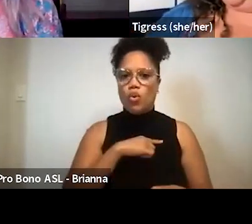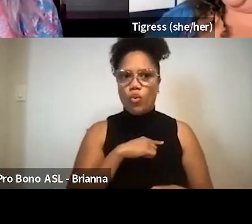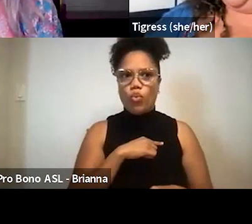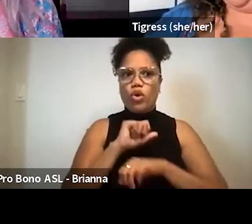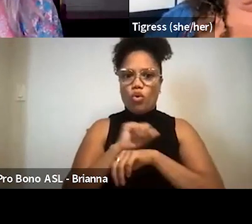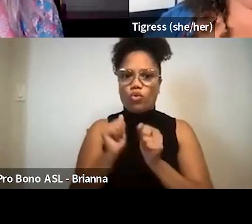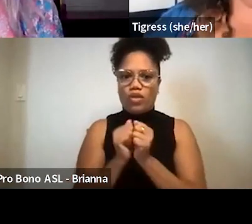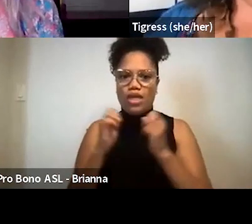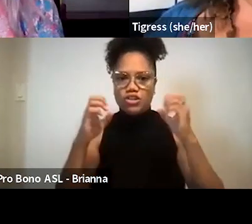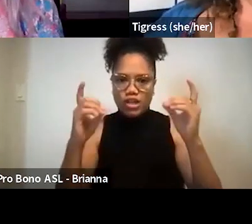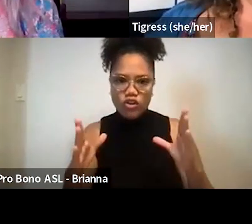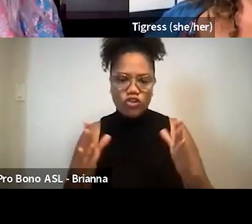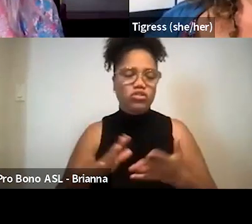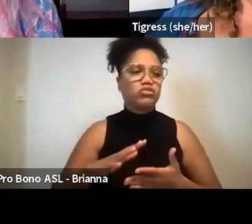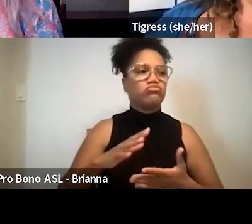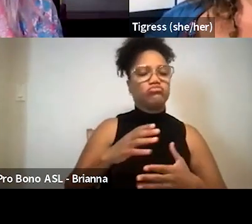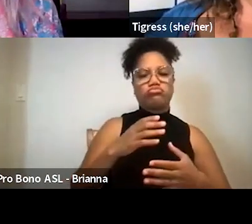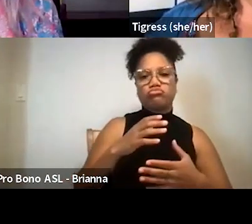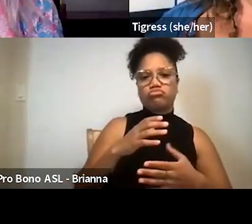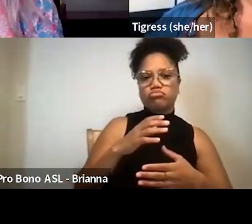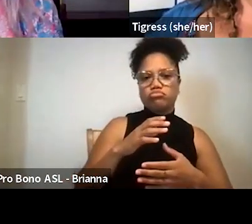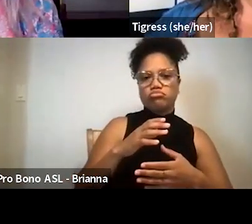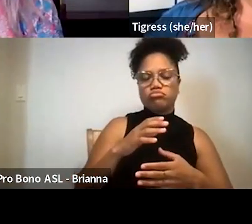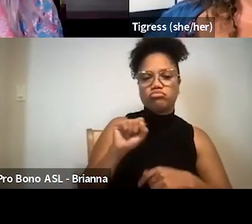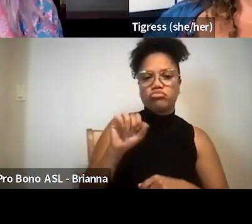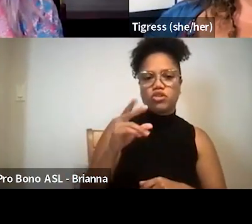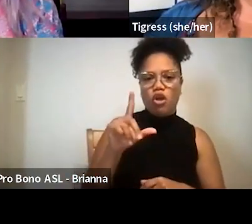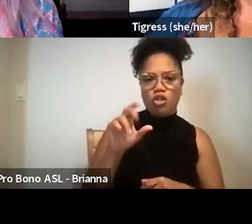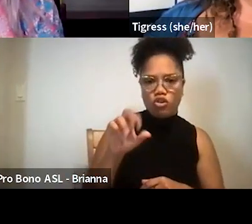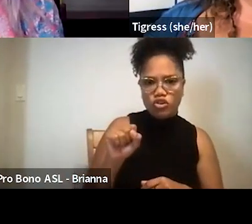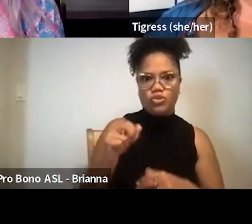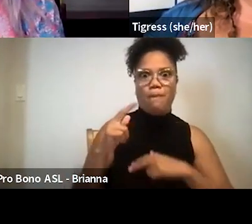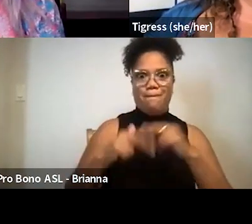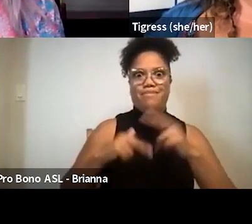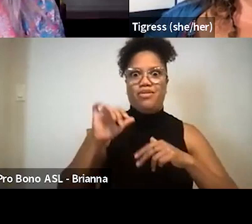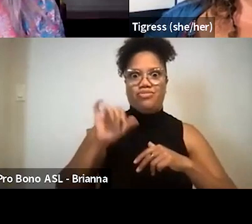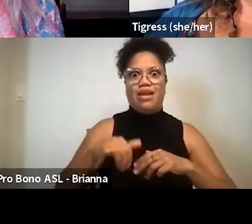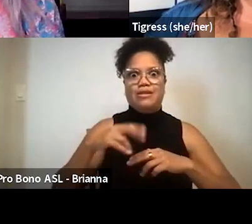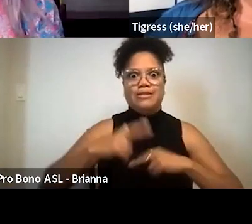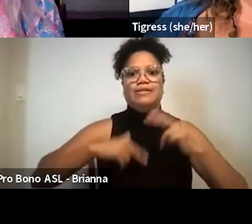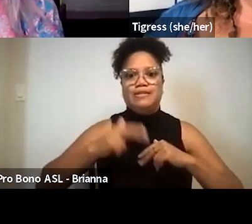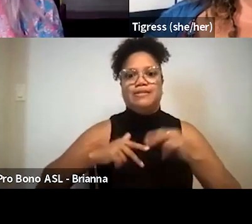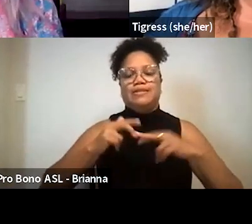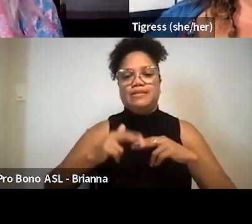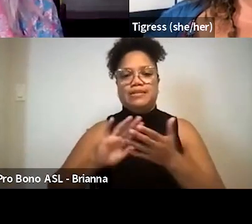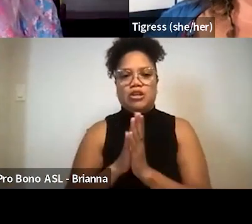and scholars and academics to build that, to ensure that it was actually credible, academically